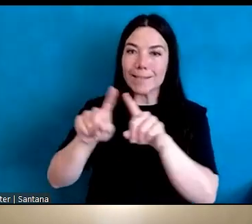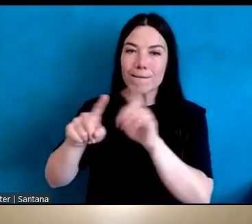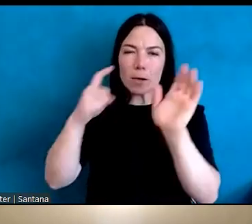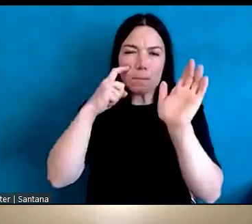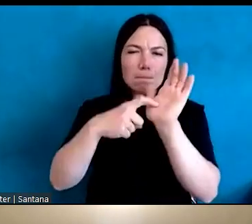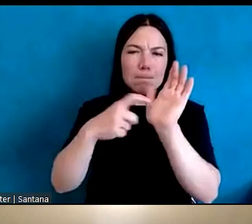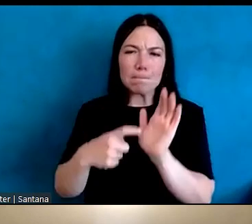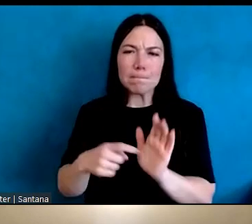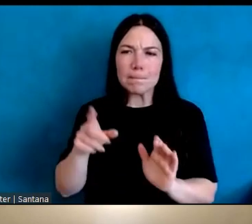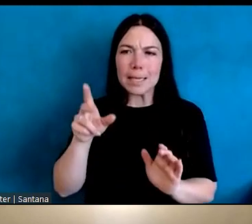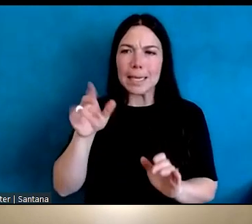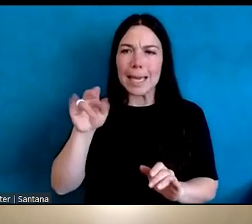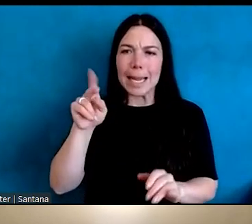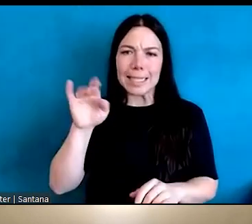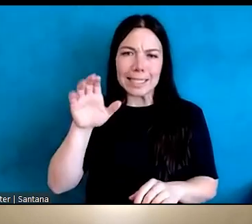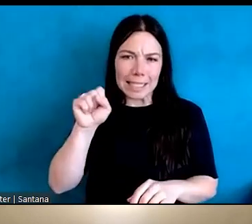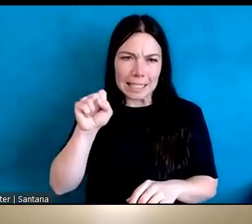One is the number of adult words in the environment,